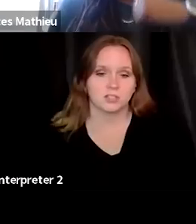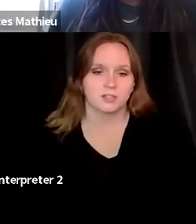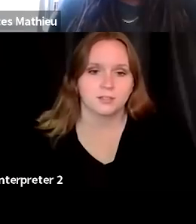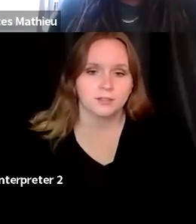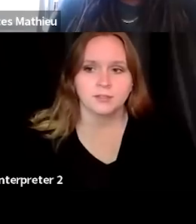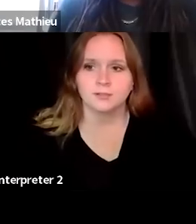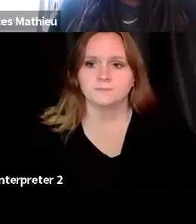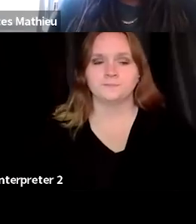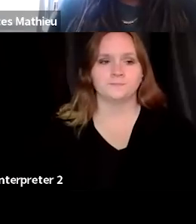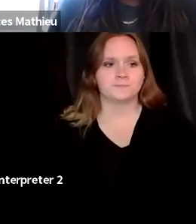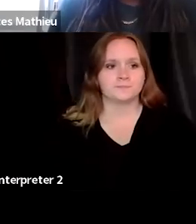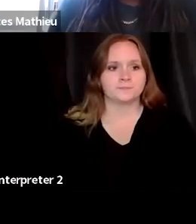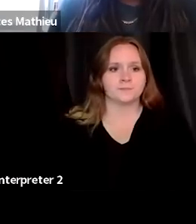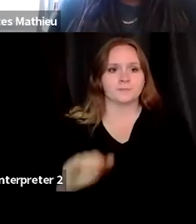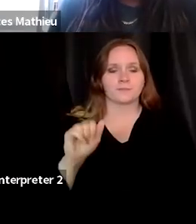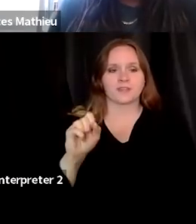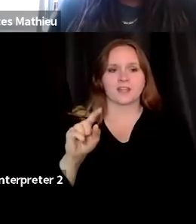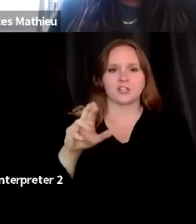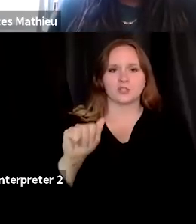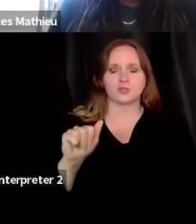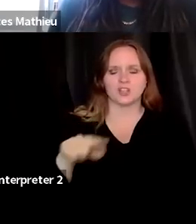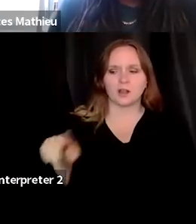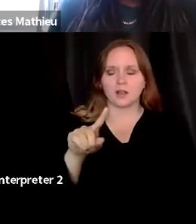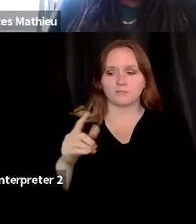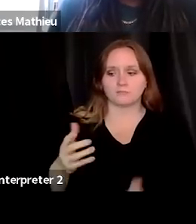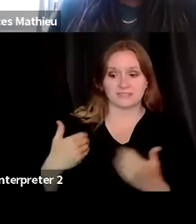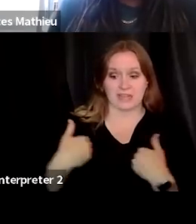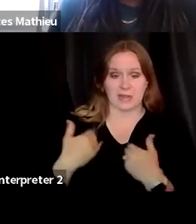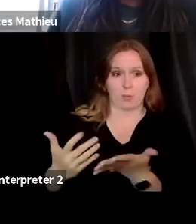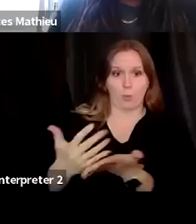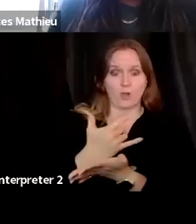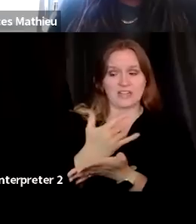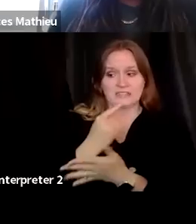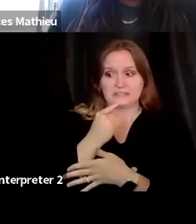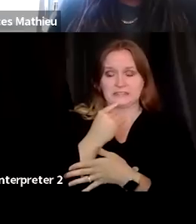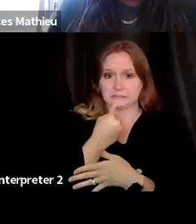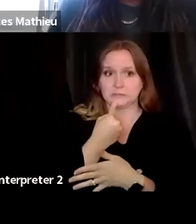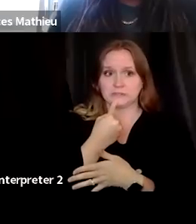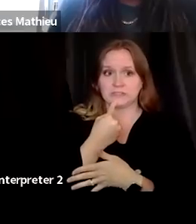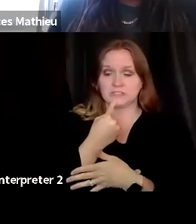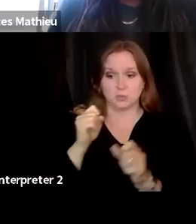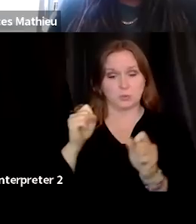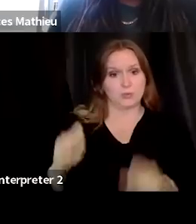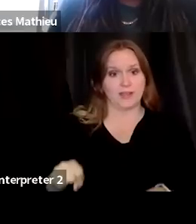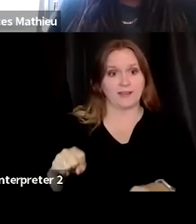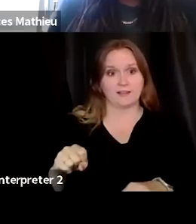Animal hoarding is very serious and you can certainly hoard animals and that is the item or the thing that you hoard